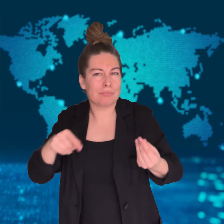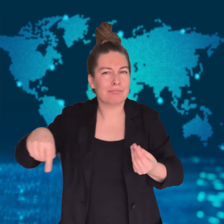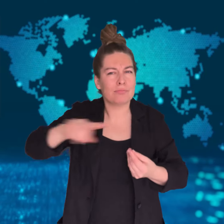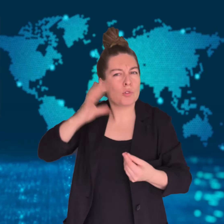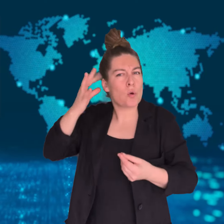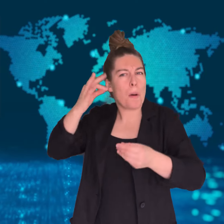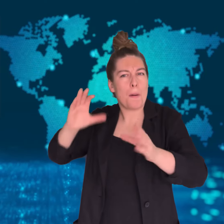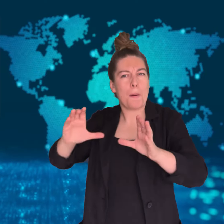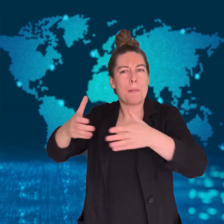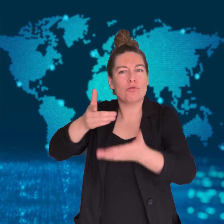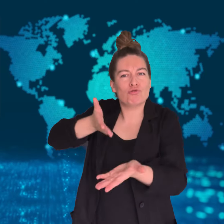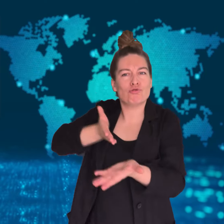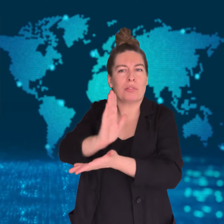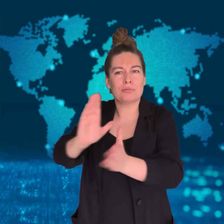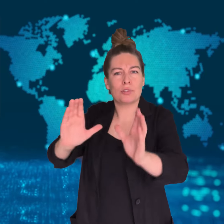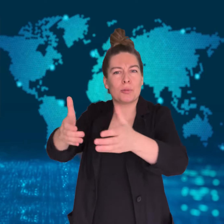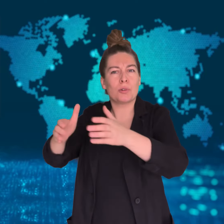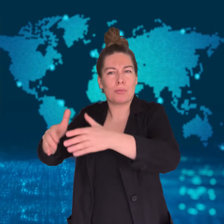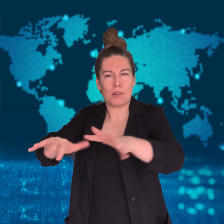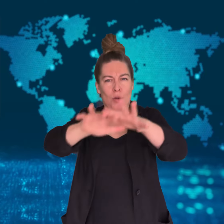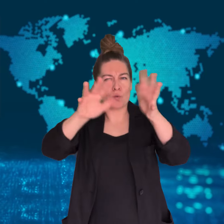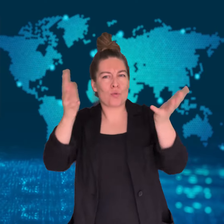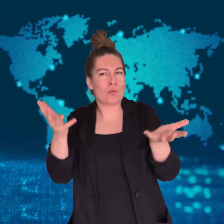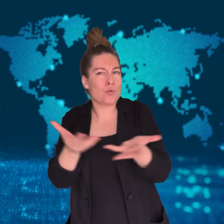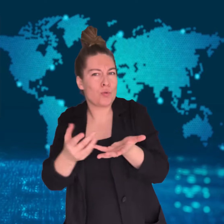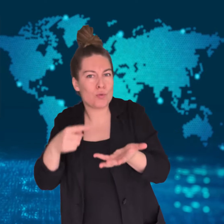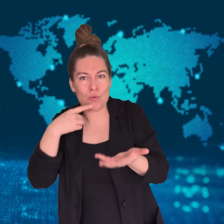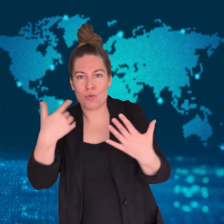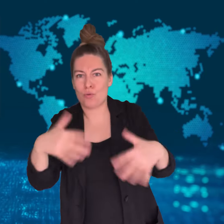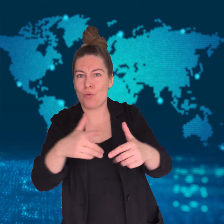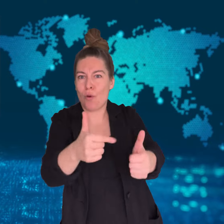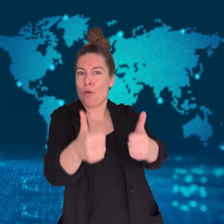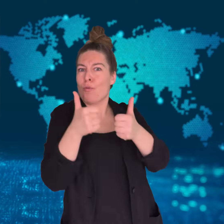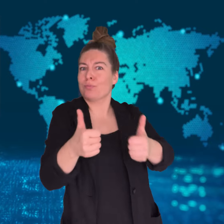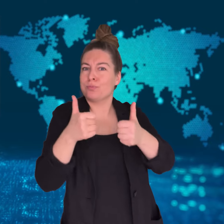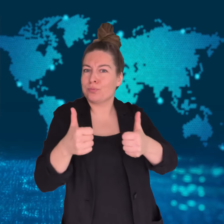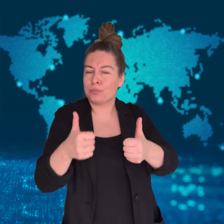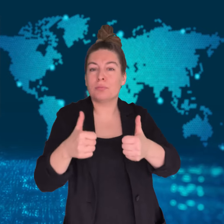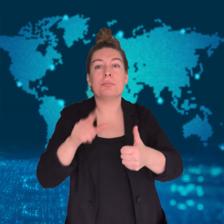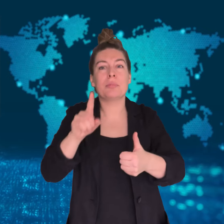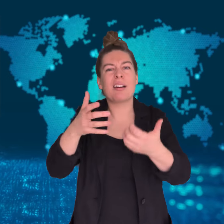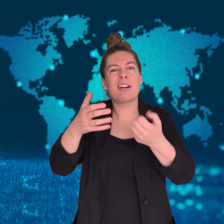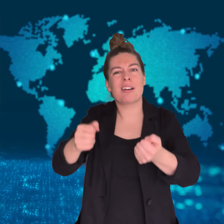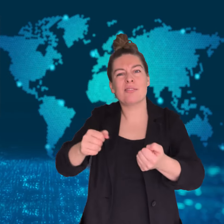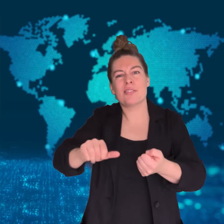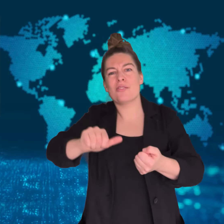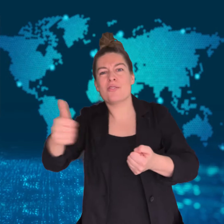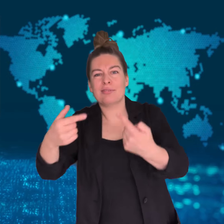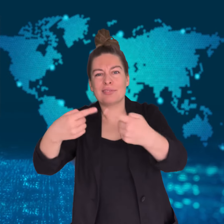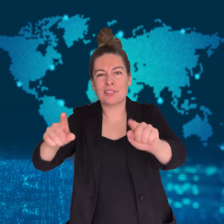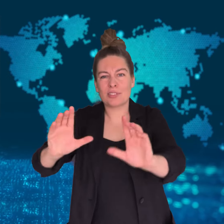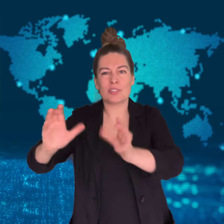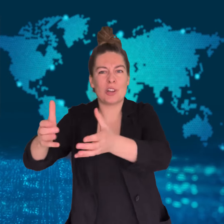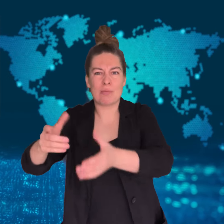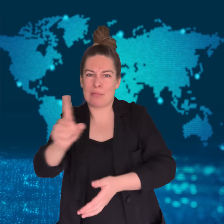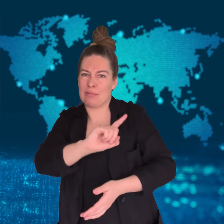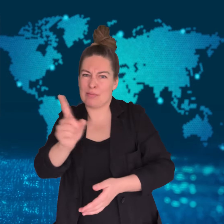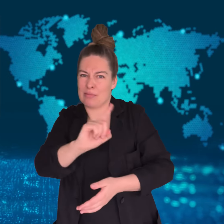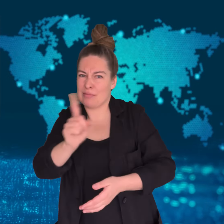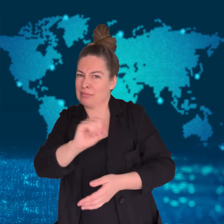Their decision has been welcomed by women's rights groups around the world,